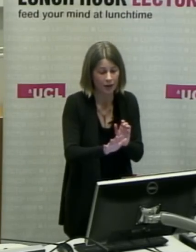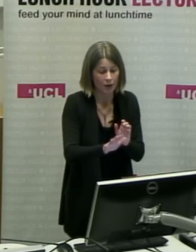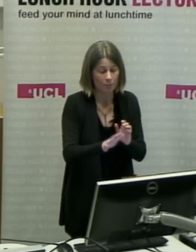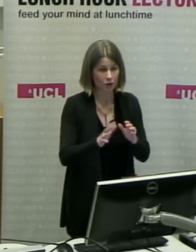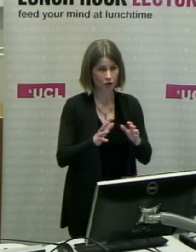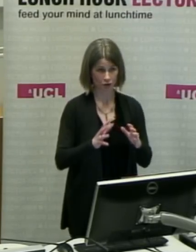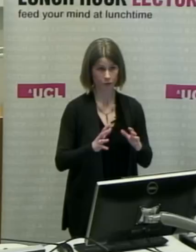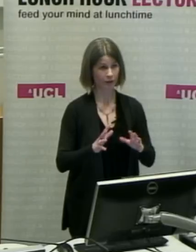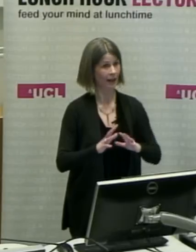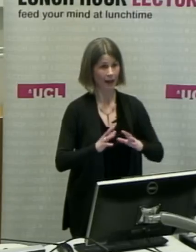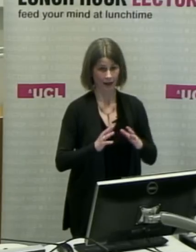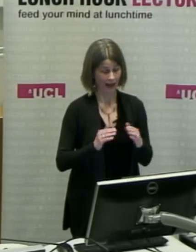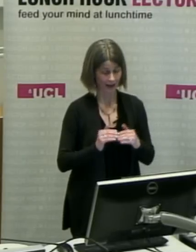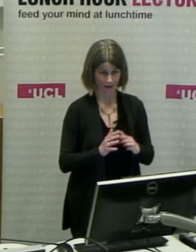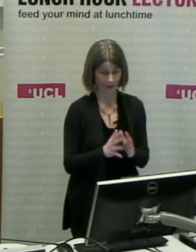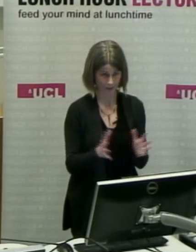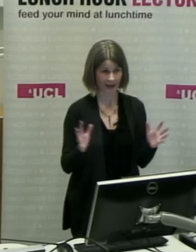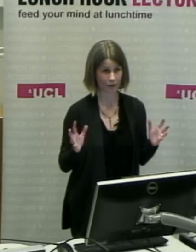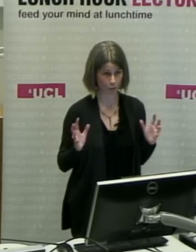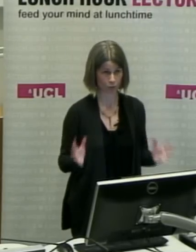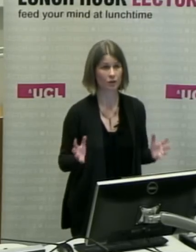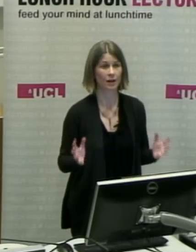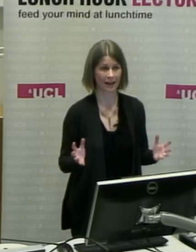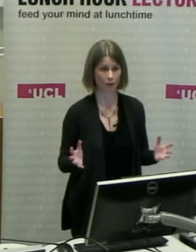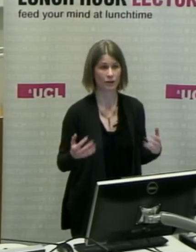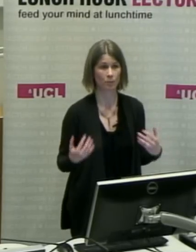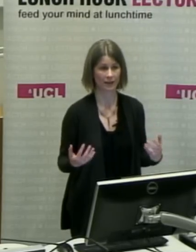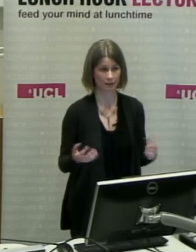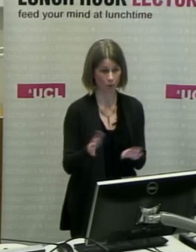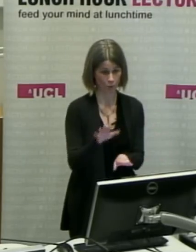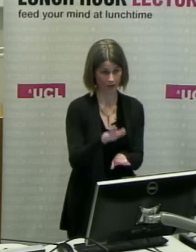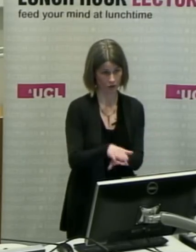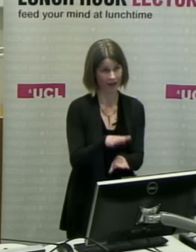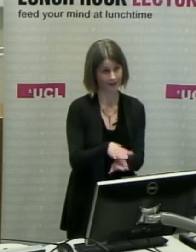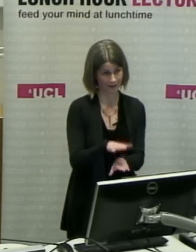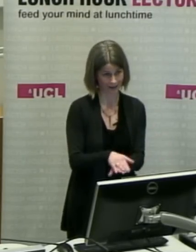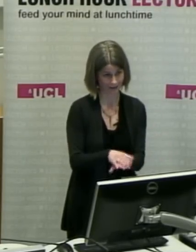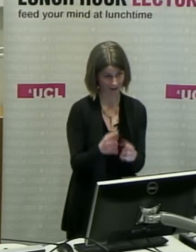But children have to have a broader language base upon which that sits